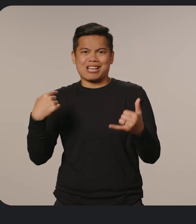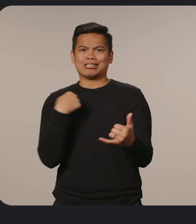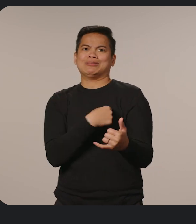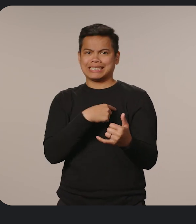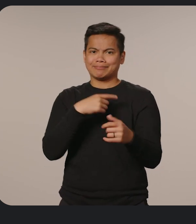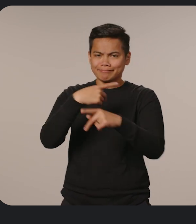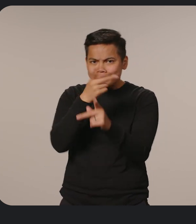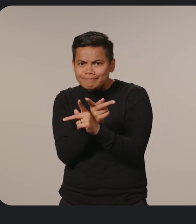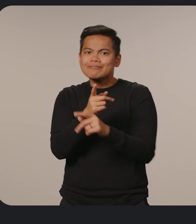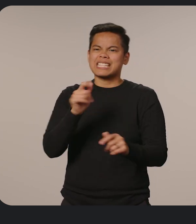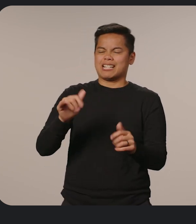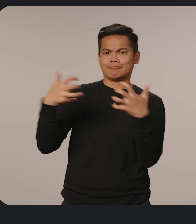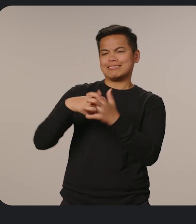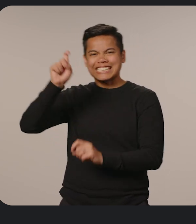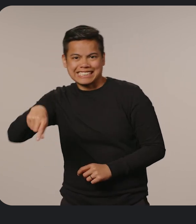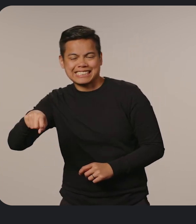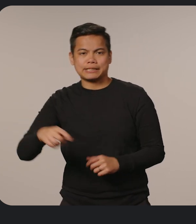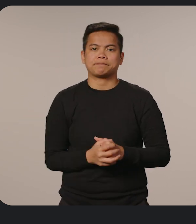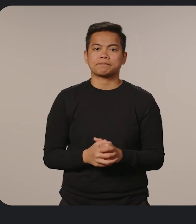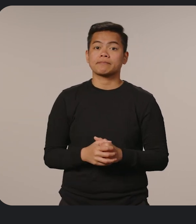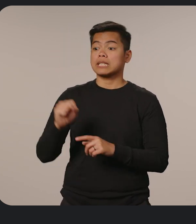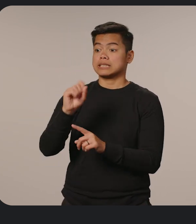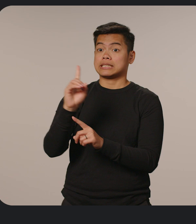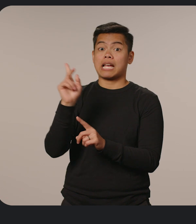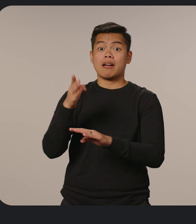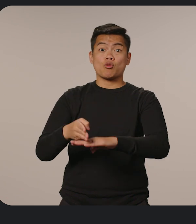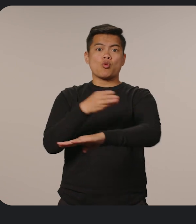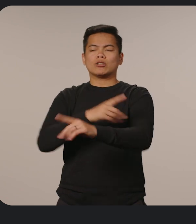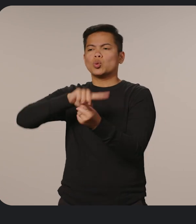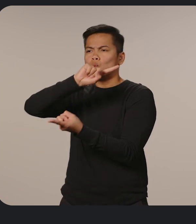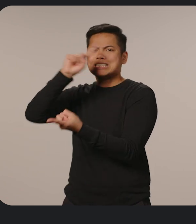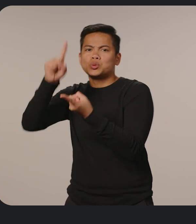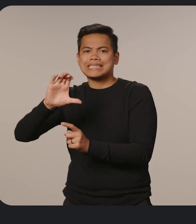until it's actually needed